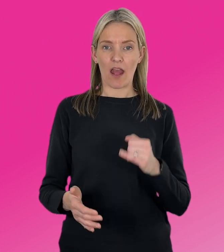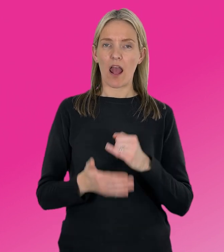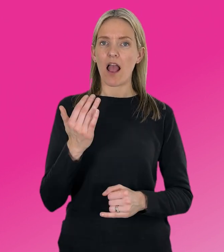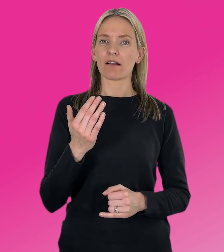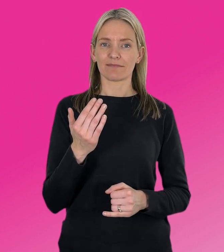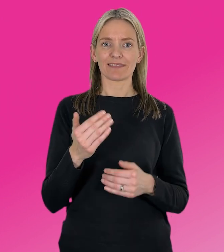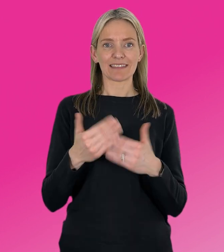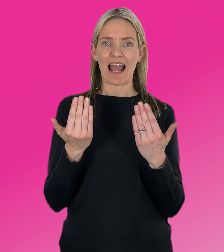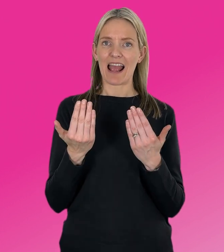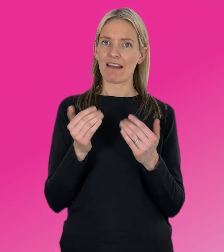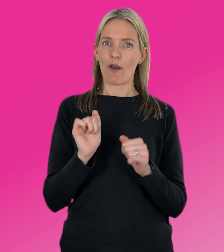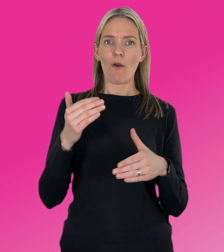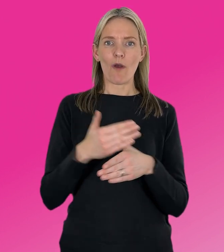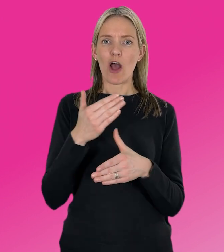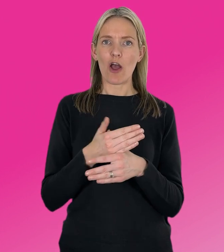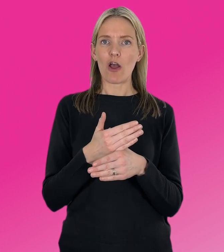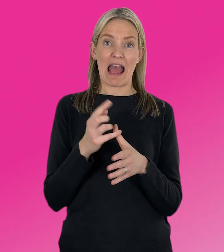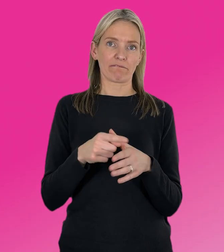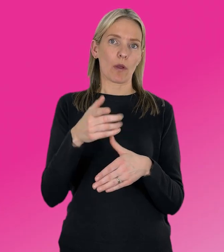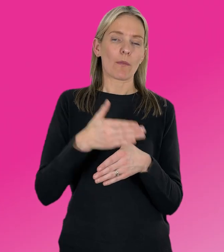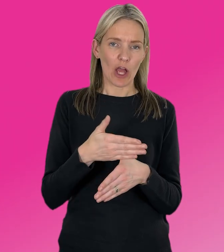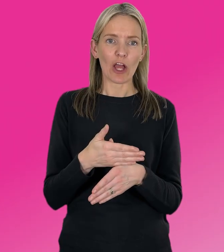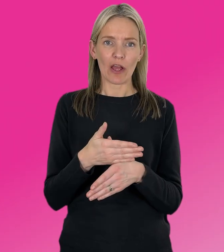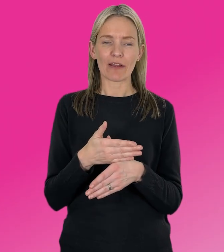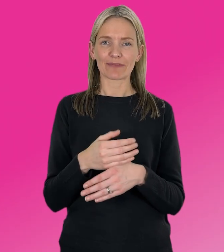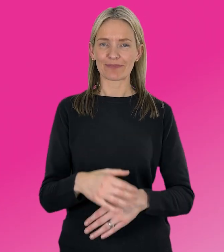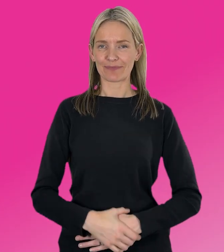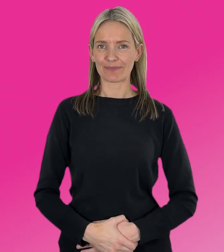• The last day of your employment (if this applies).